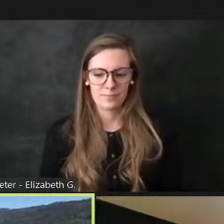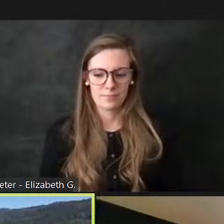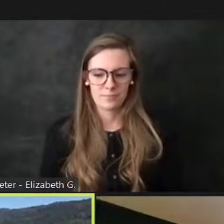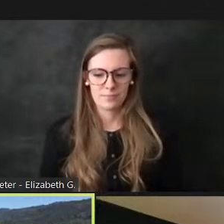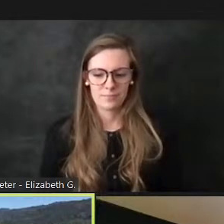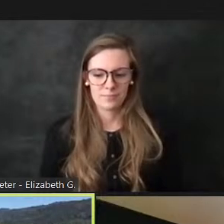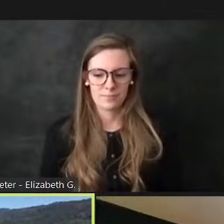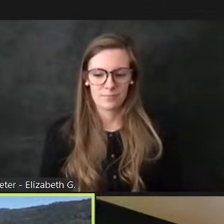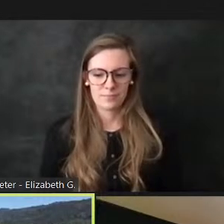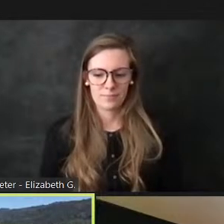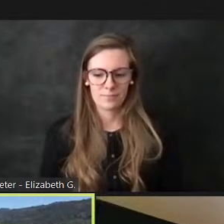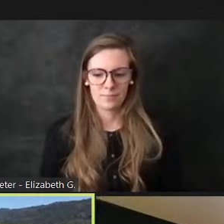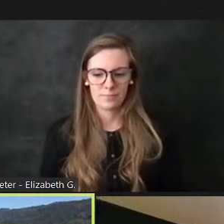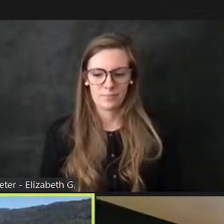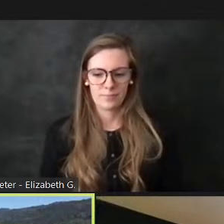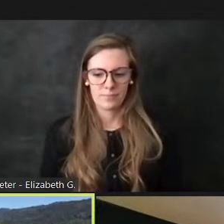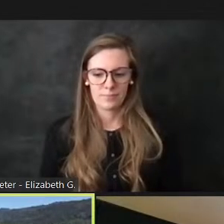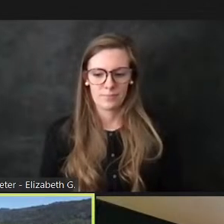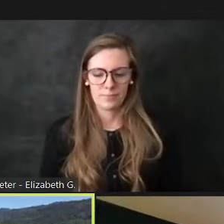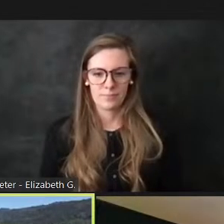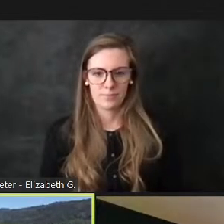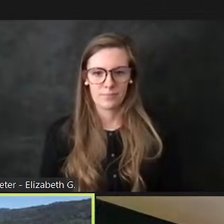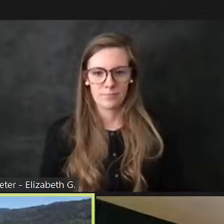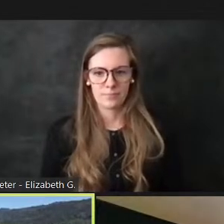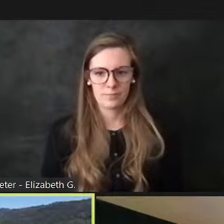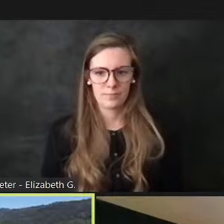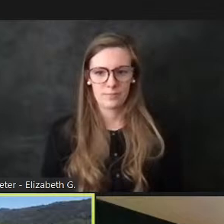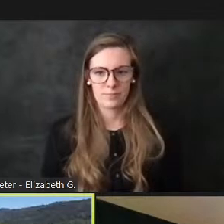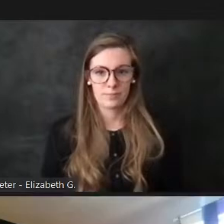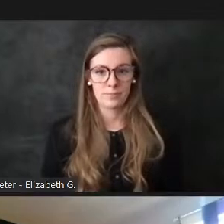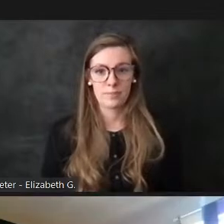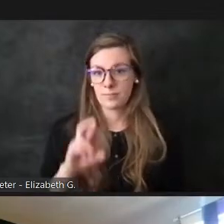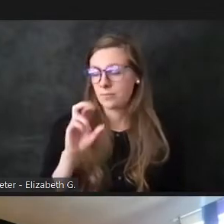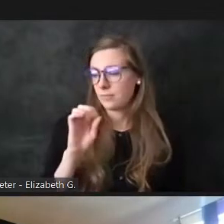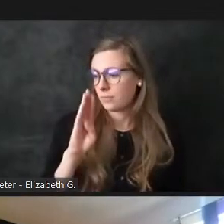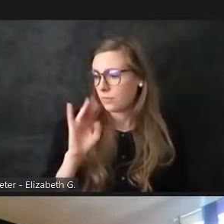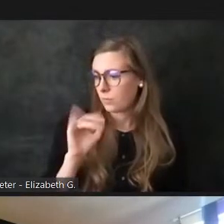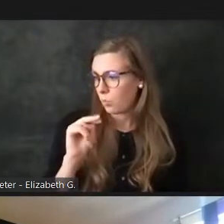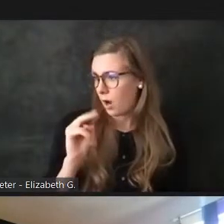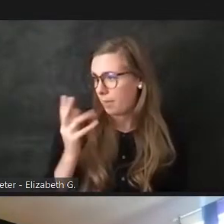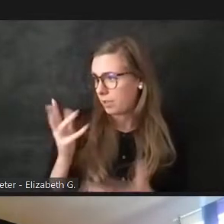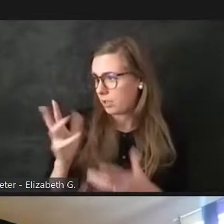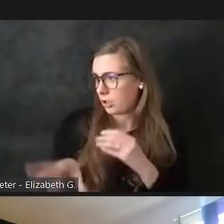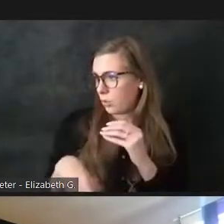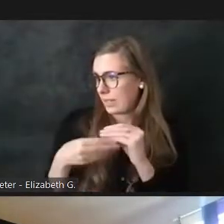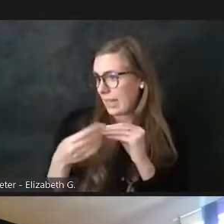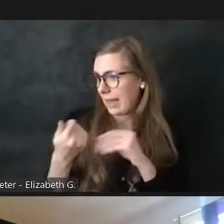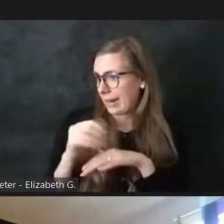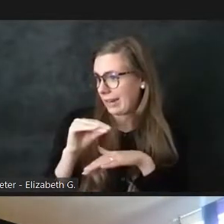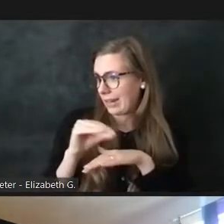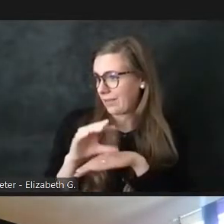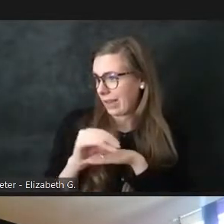Robin. Robin, did you want to give any advice today?